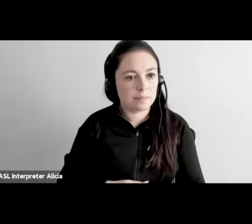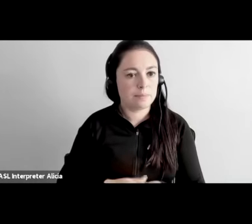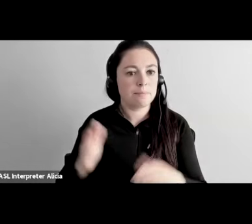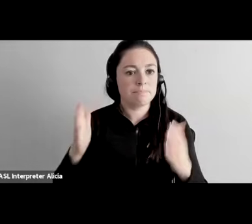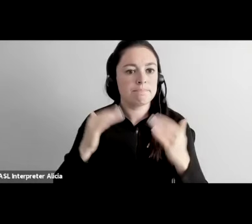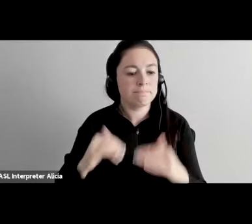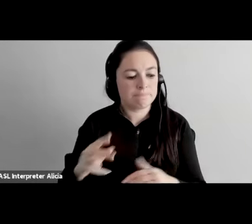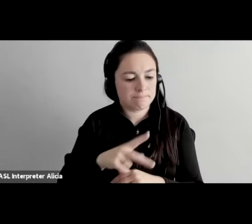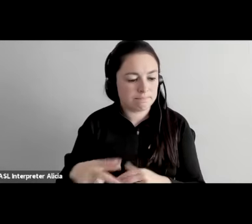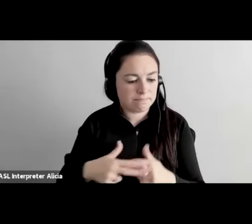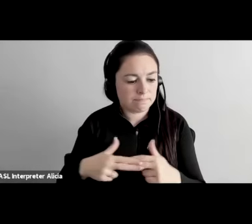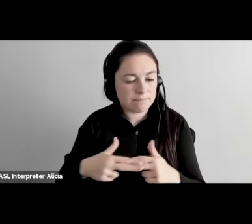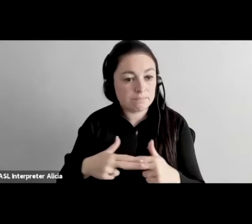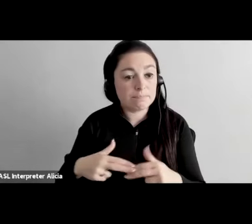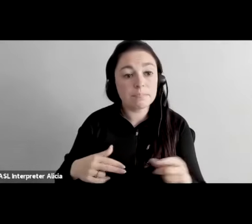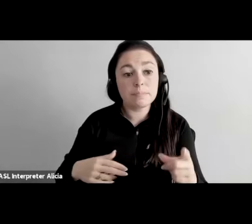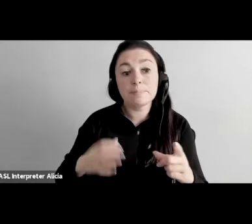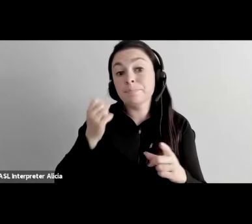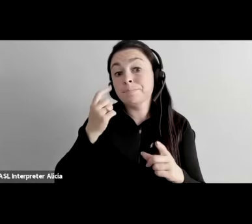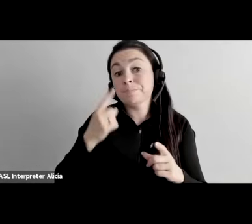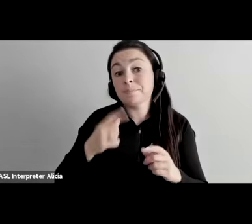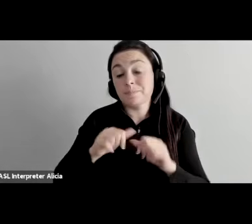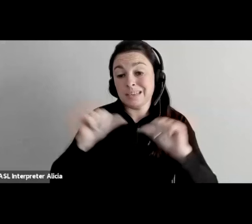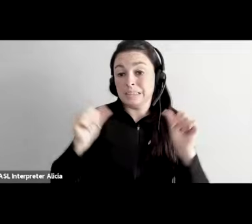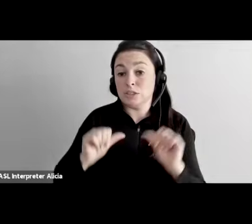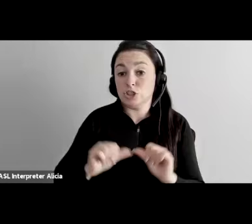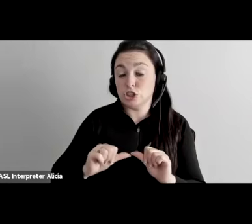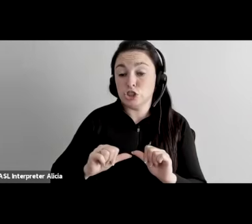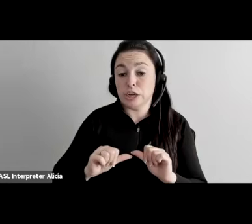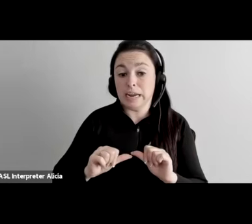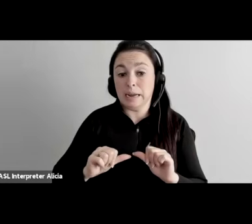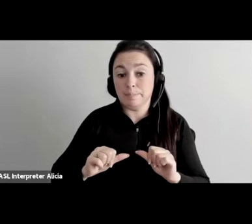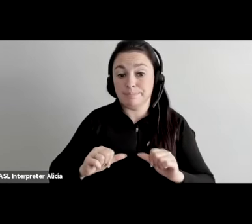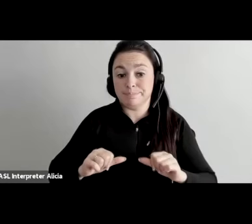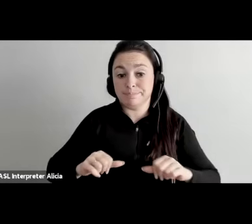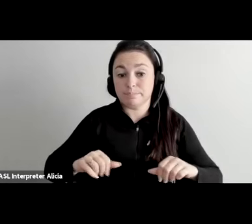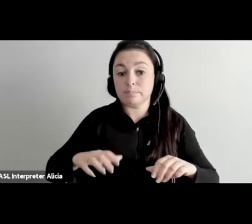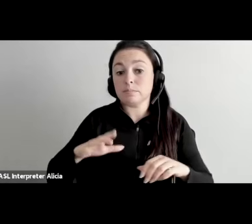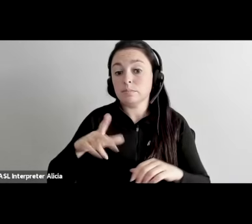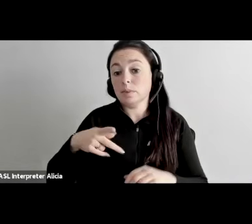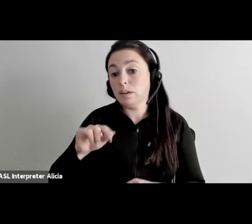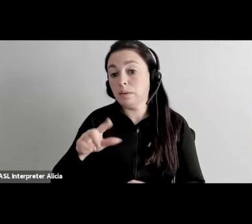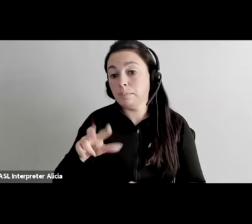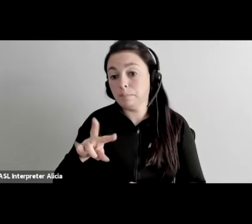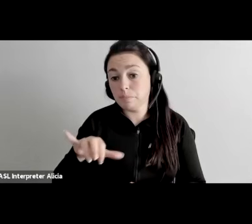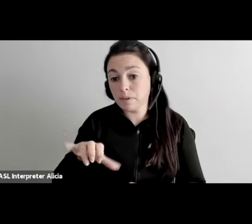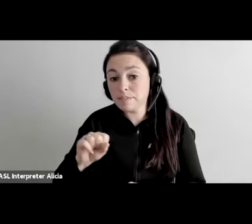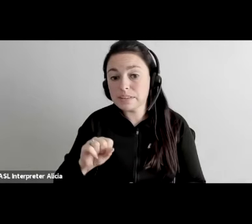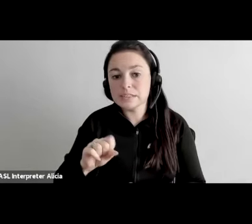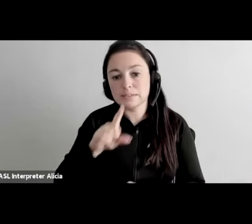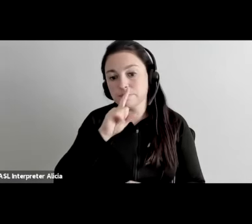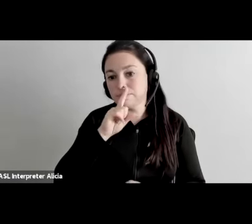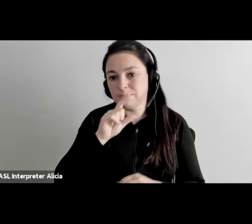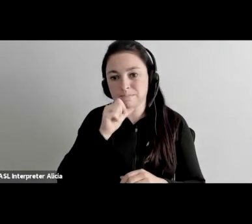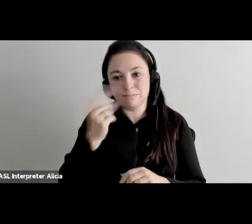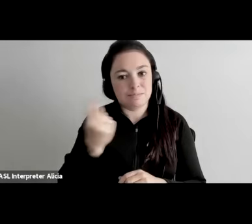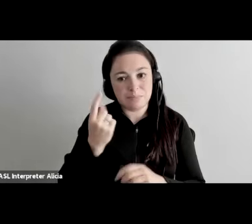because of the shape of our pelvis and the curvature of our lower backs women with achondroplasia aren't able to safely deliver full-term babies vaginally